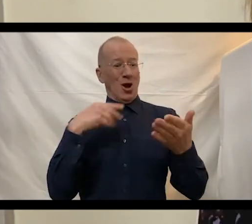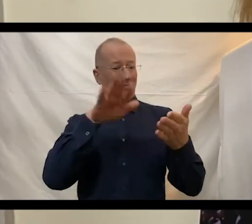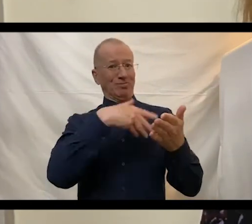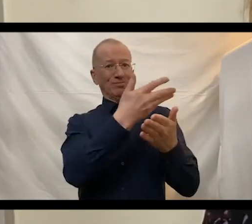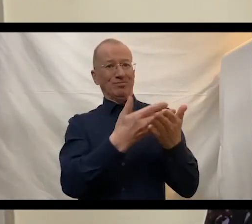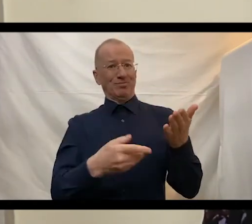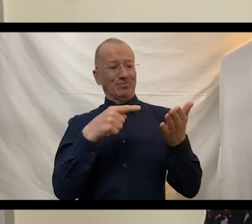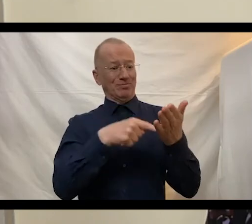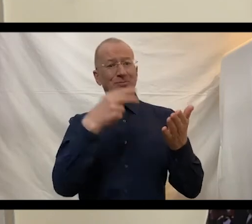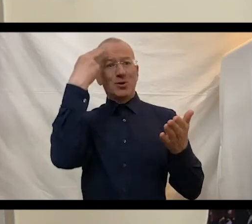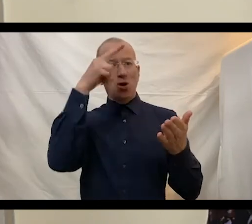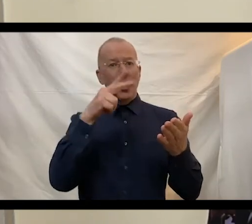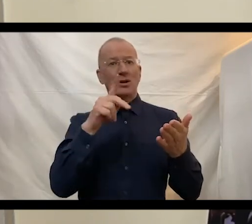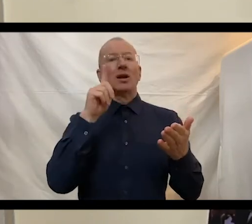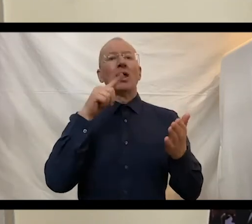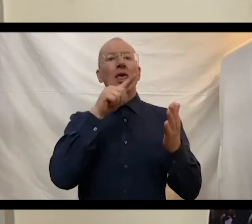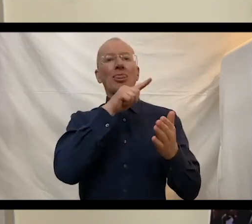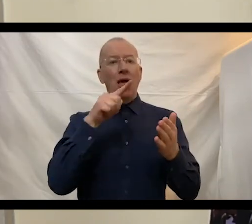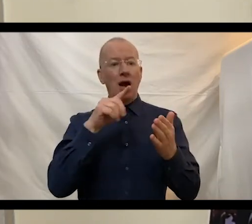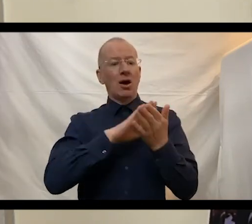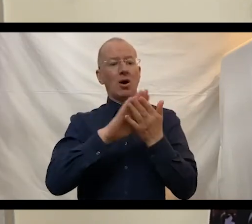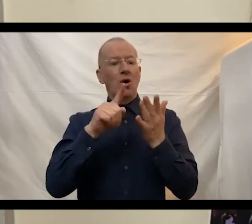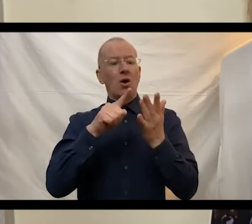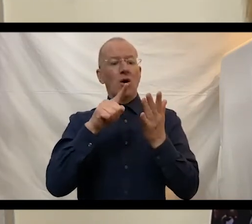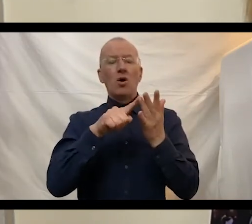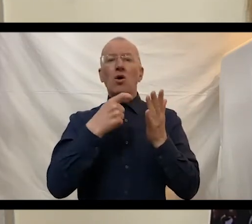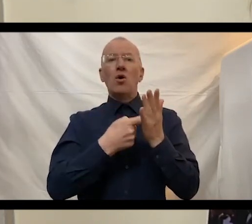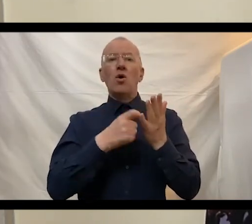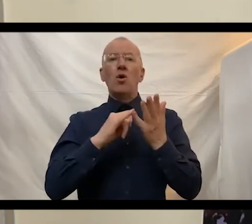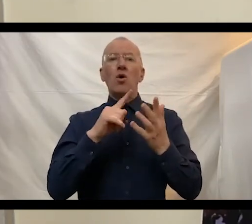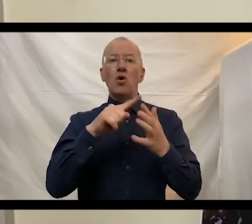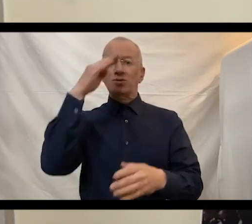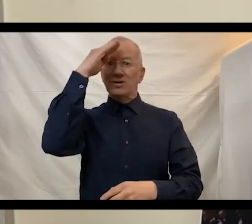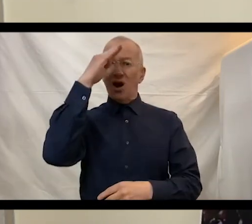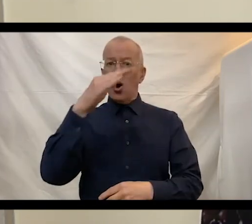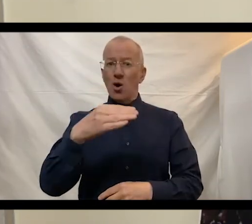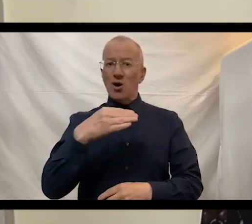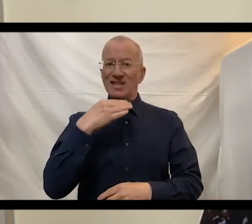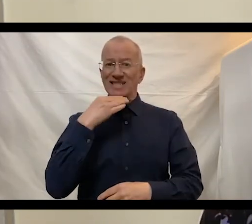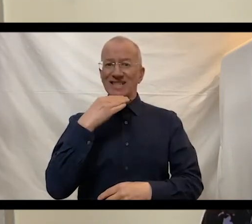and this is what came out. And this poem is called ‘The Horse’.